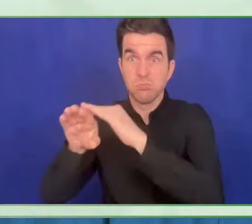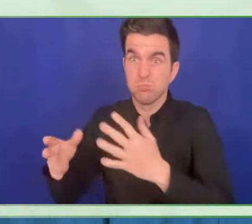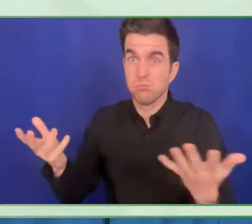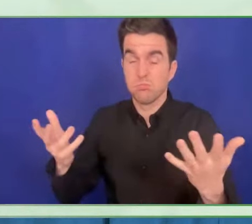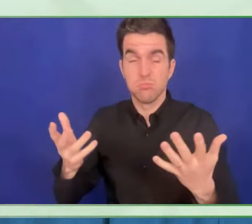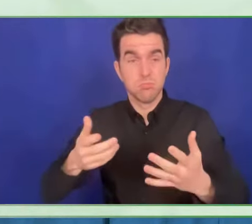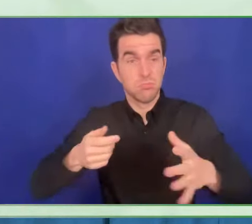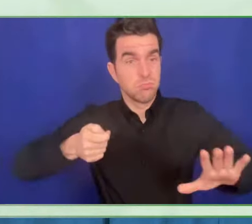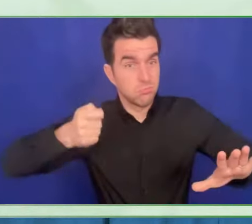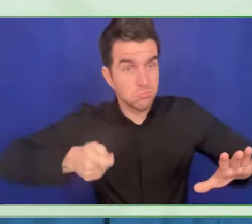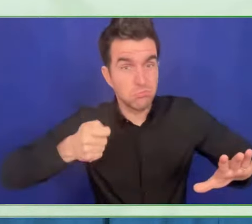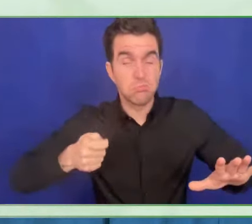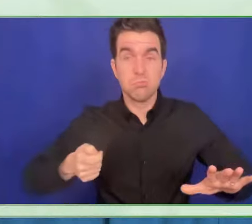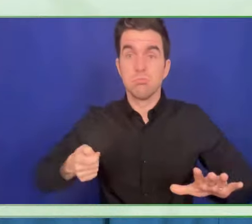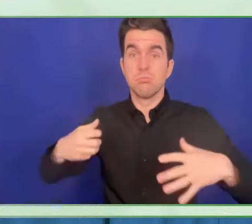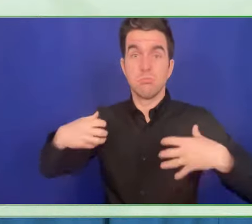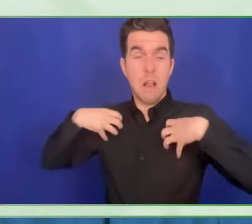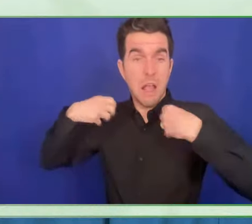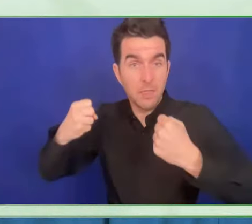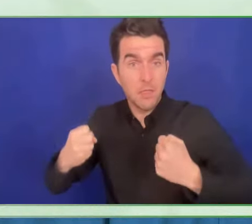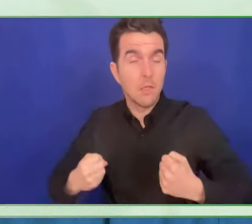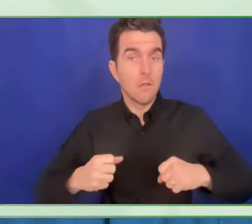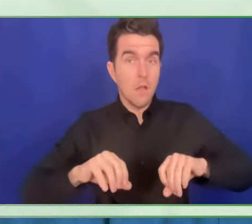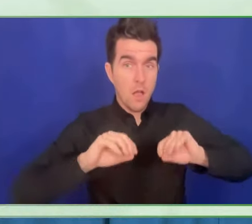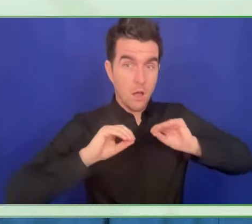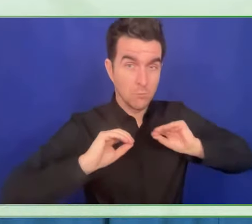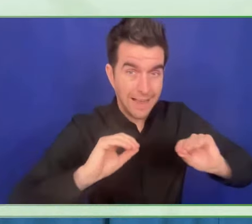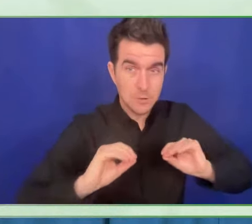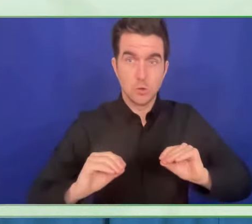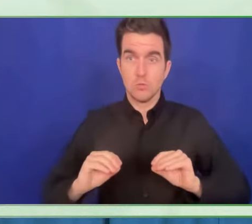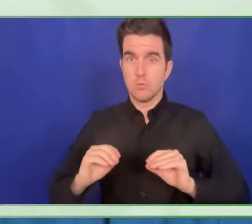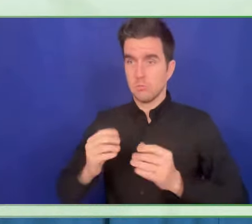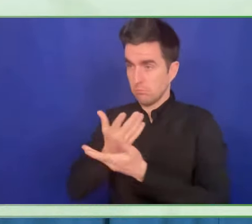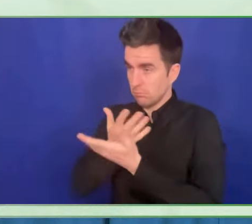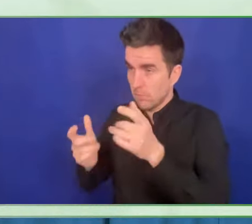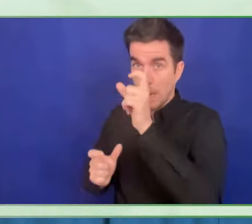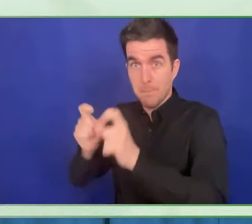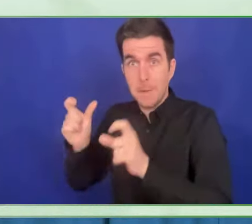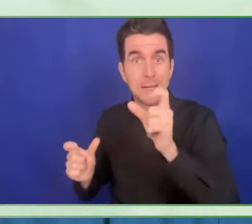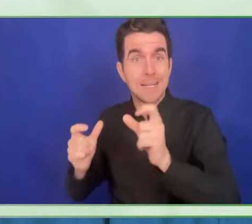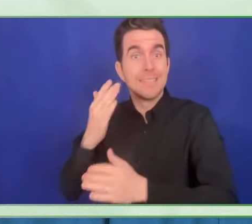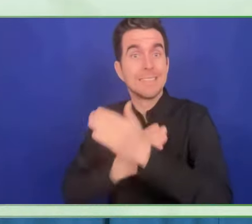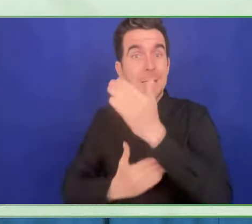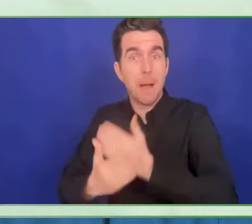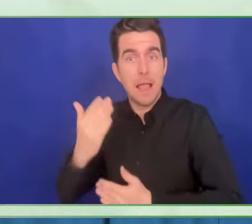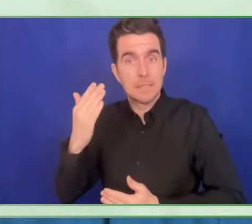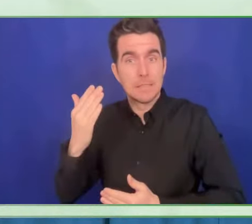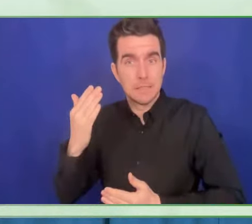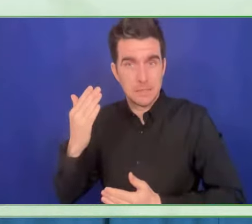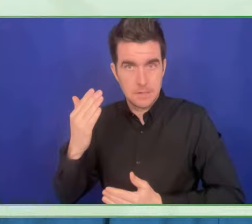The commission made a proposal already in 2008 to pass directive